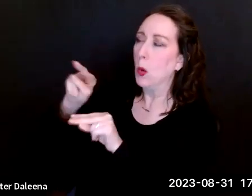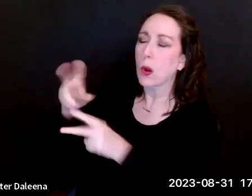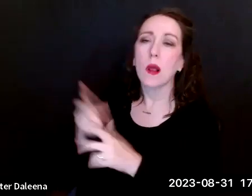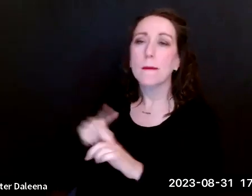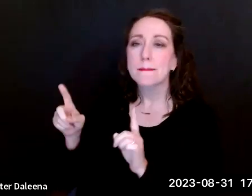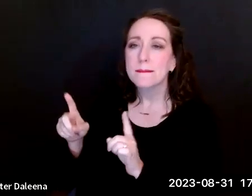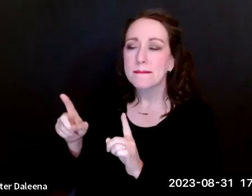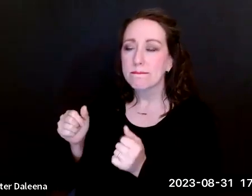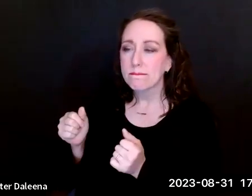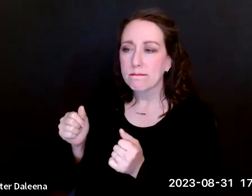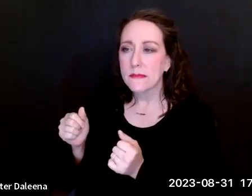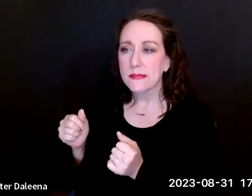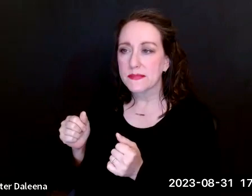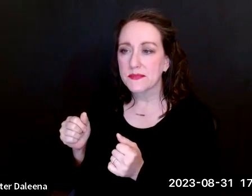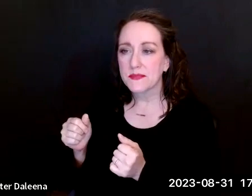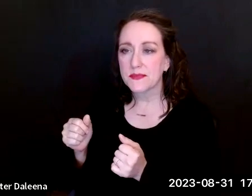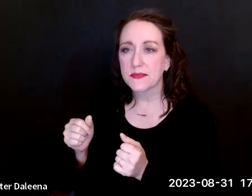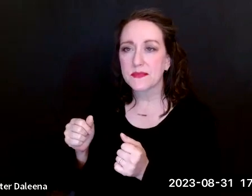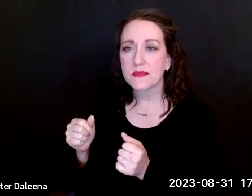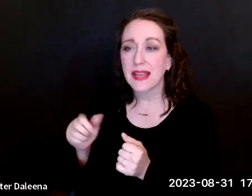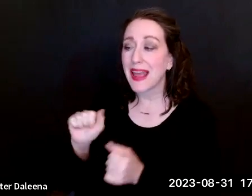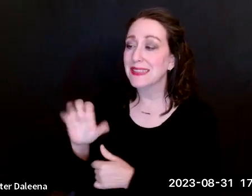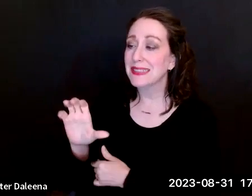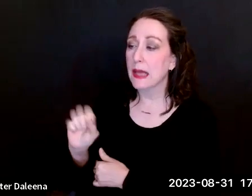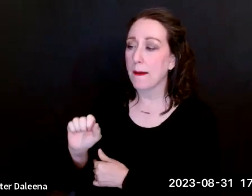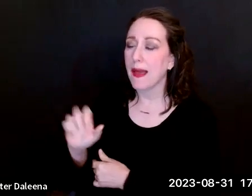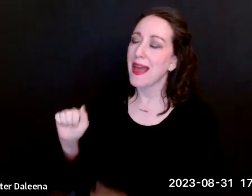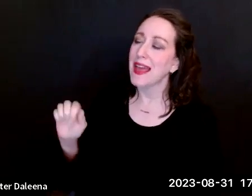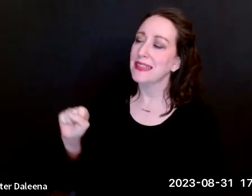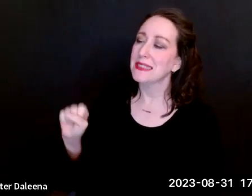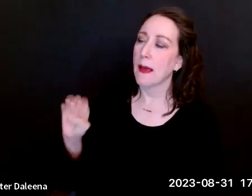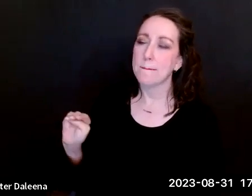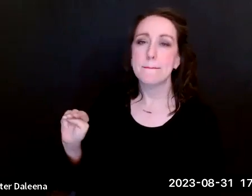um uh so the ACM is kind of the federal standards it comes out of samsha and so that's typically